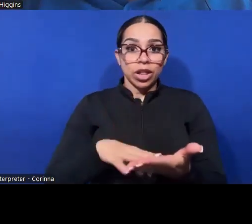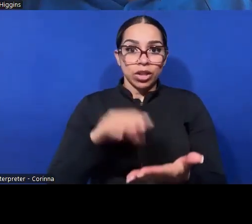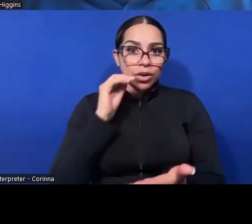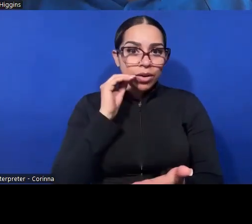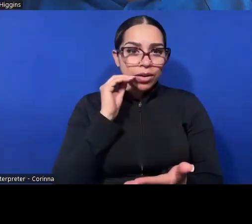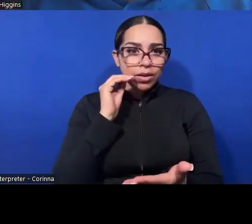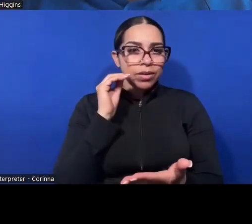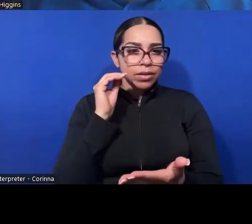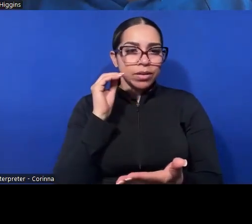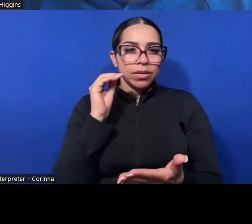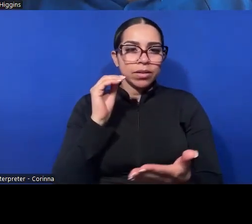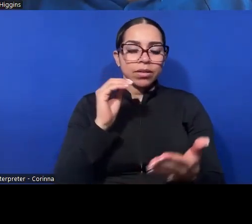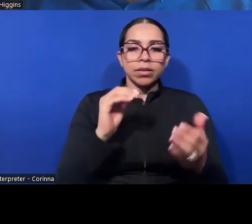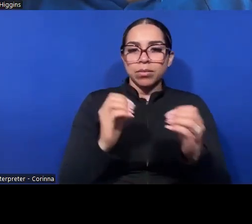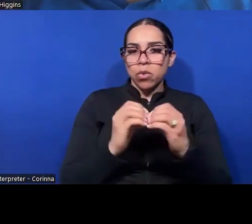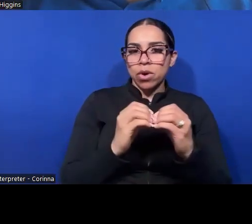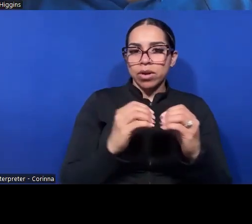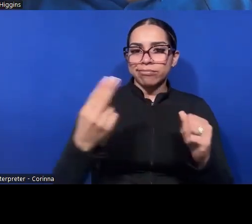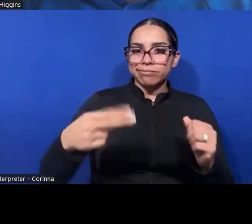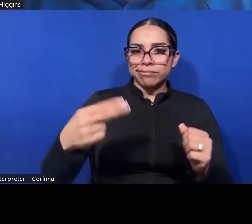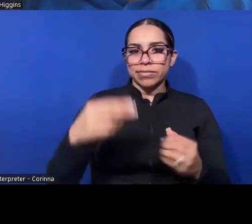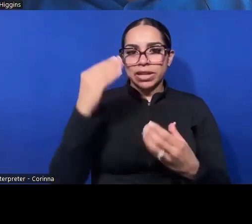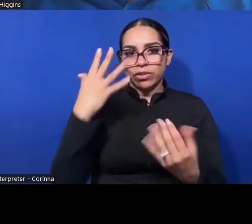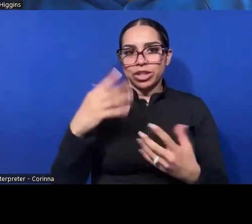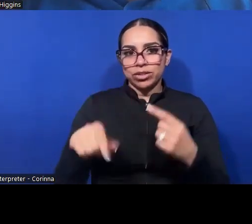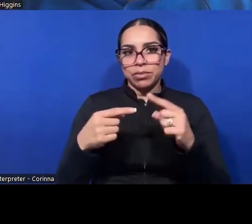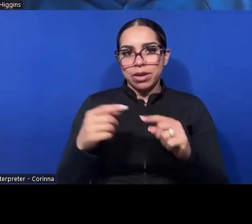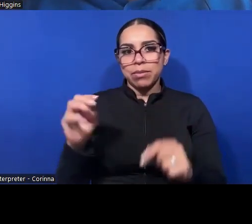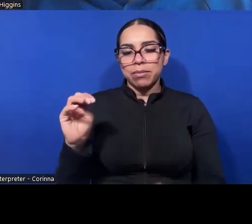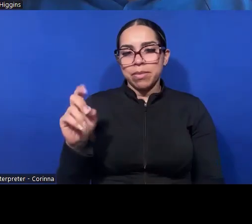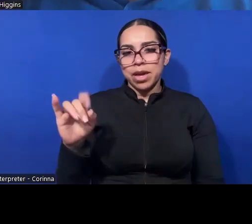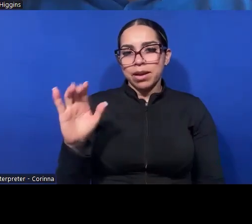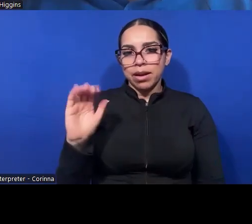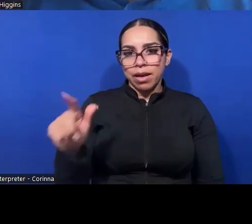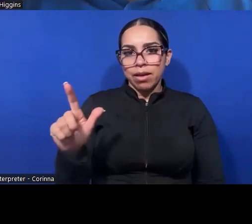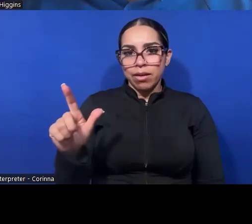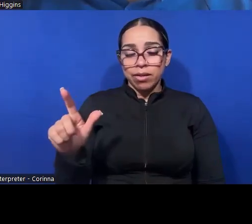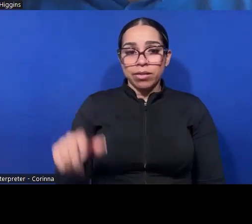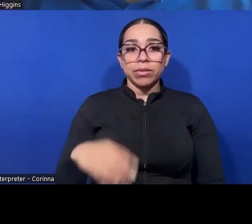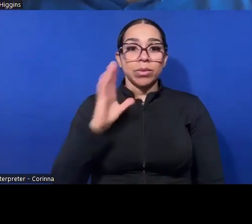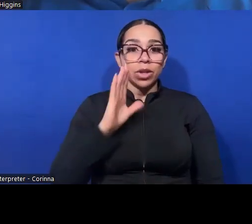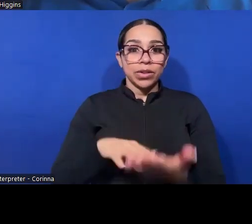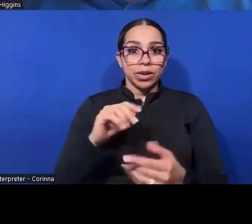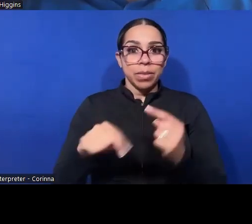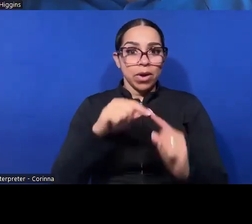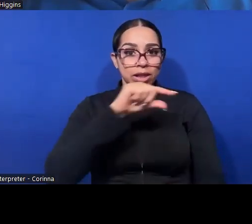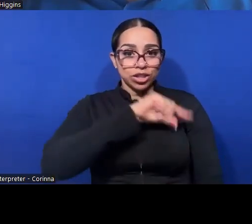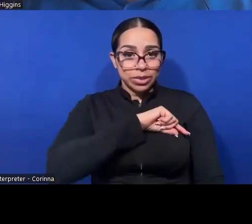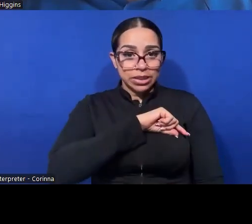information on Medi-cal. You're going to learn about Medi-Cal eligibility.